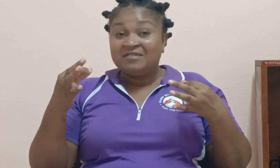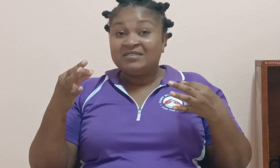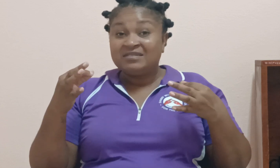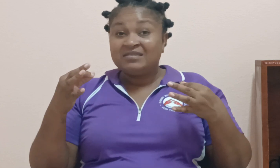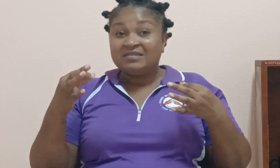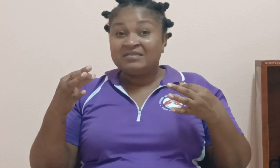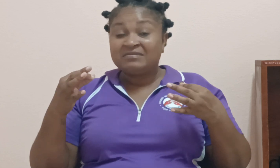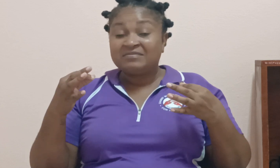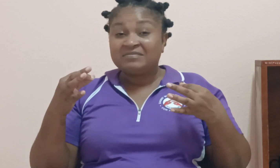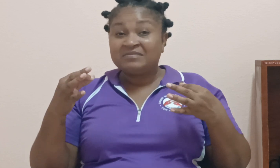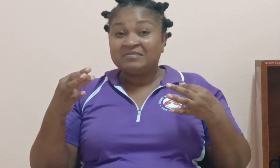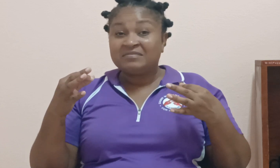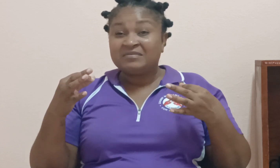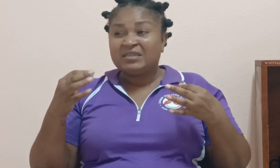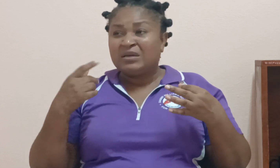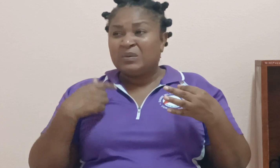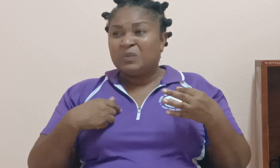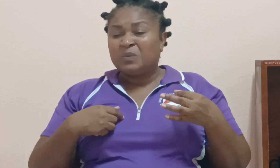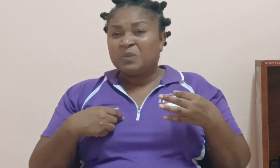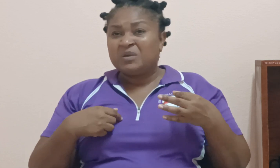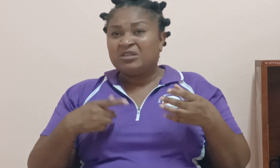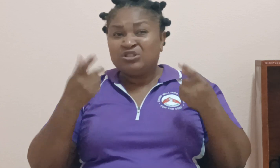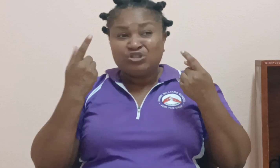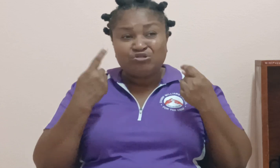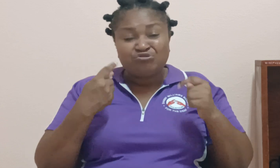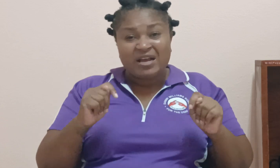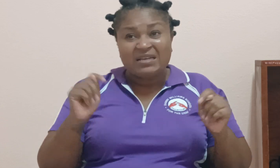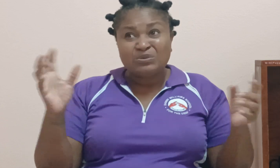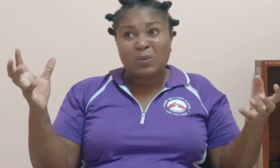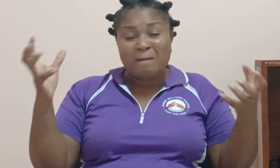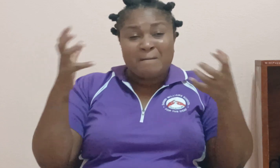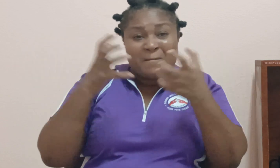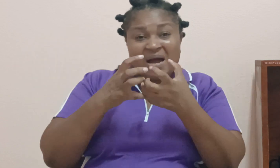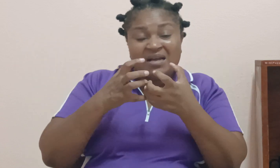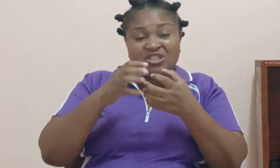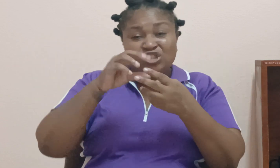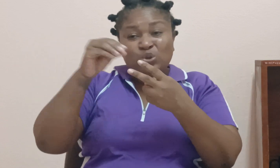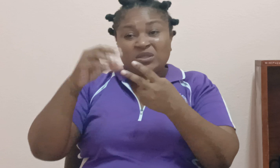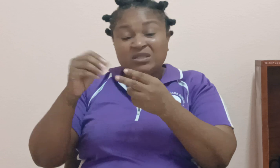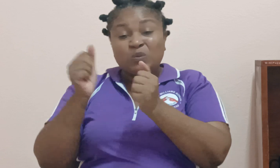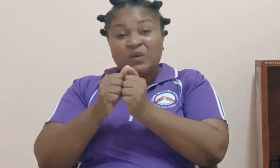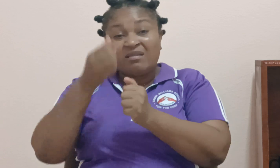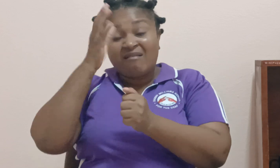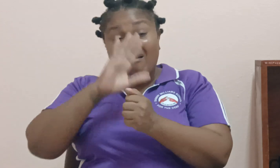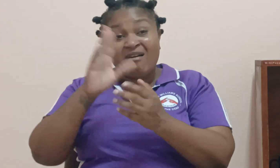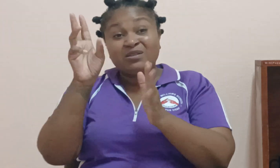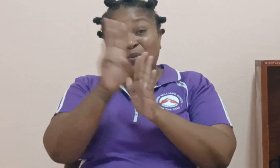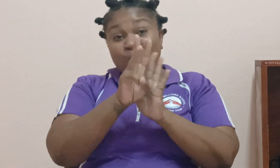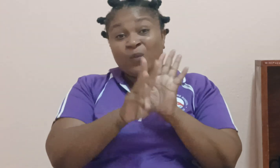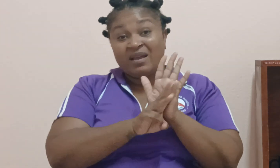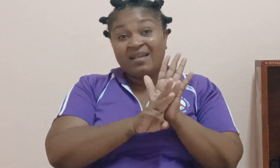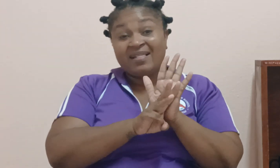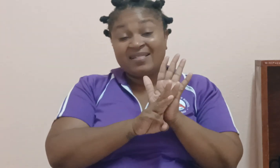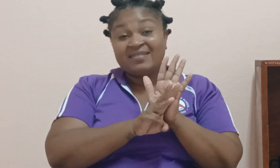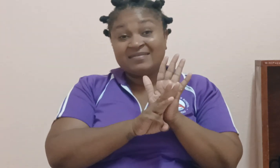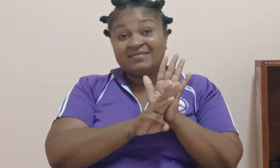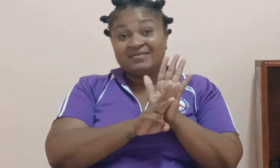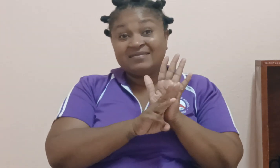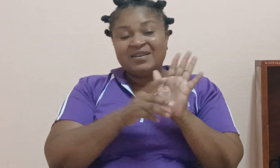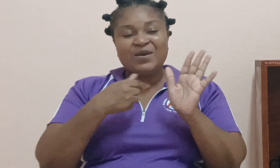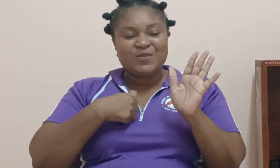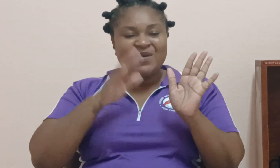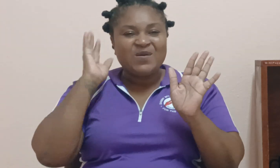and seek to align our choices to God’s will we will experience: